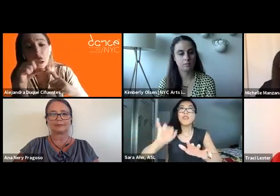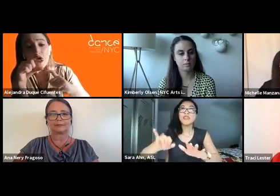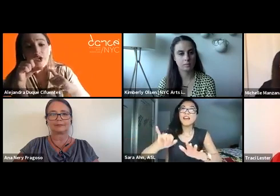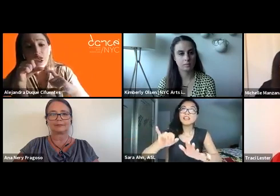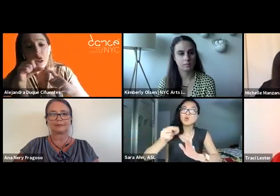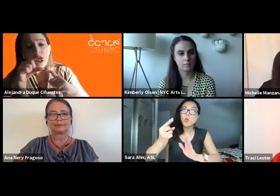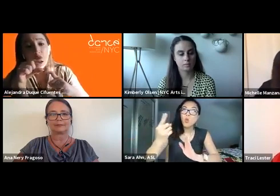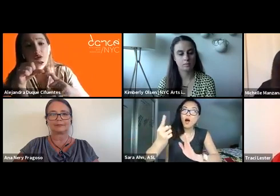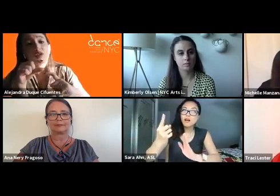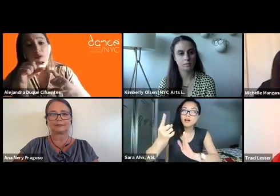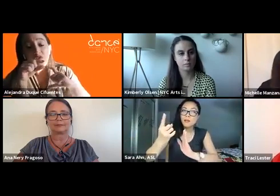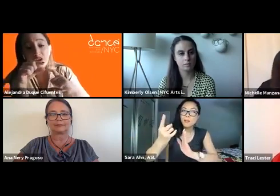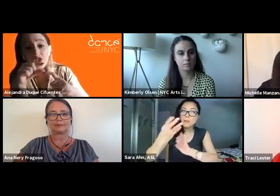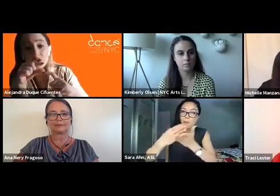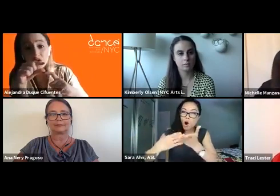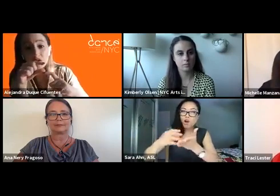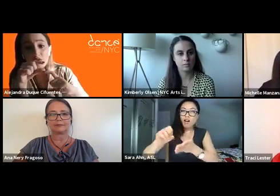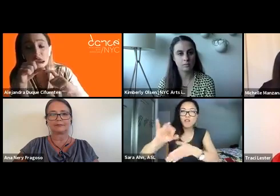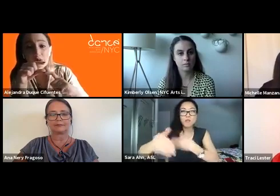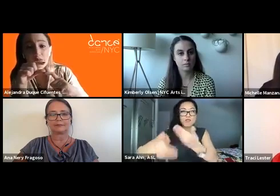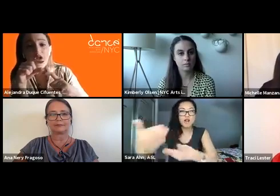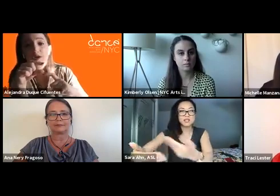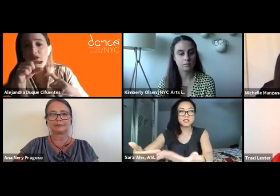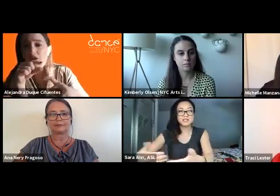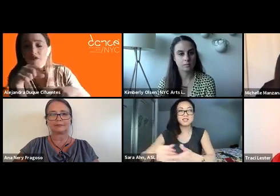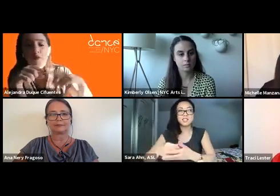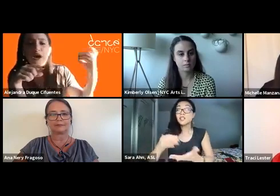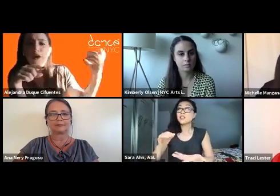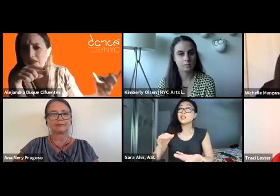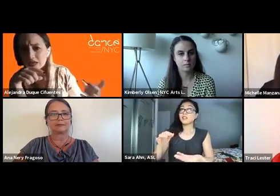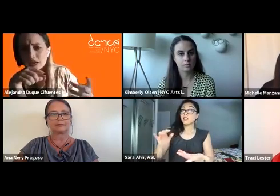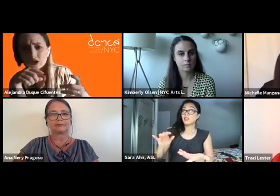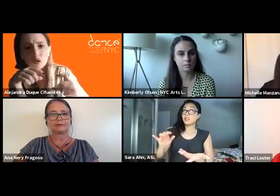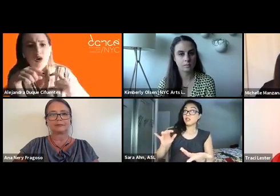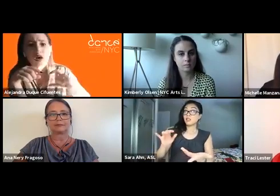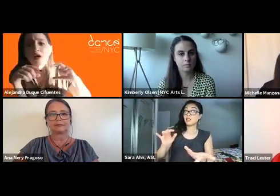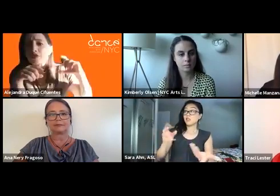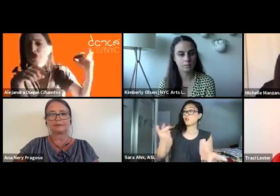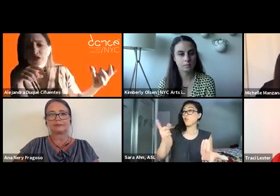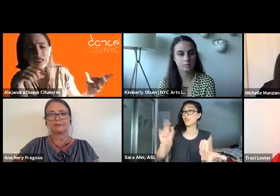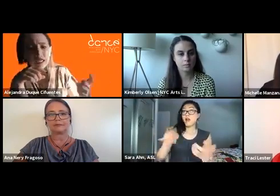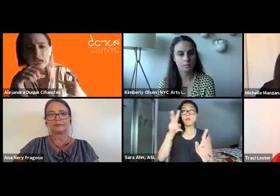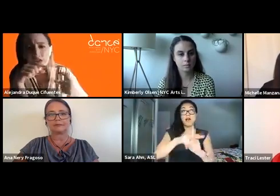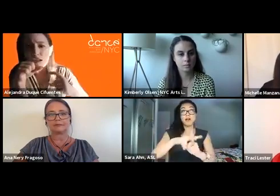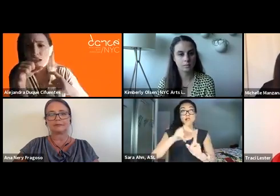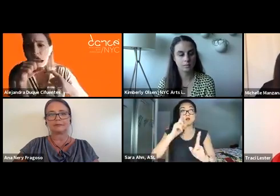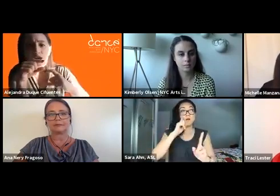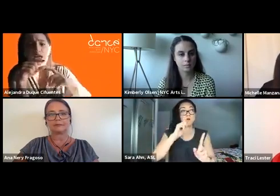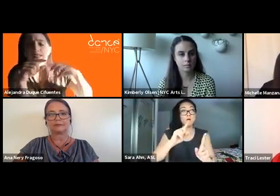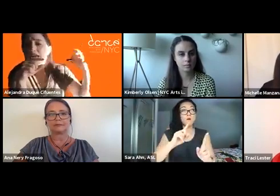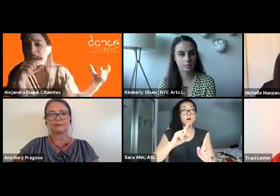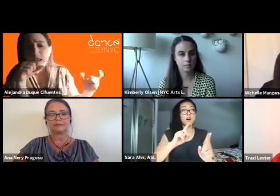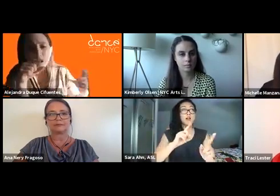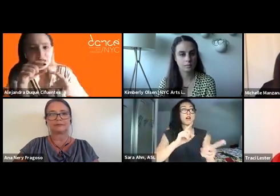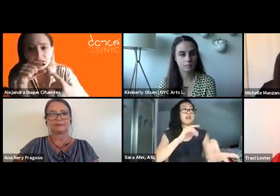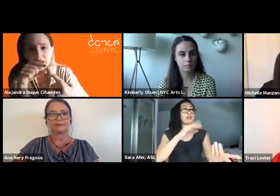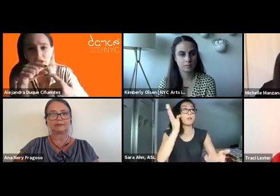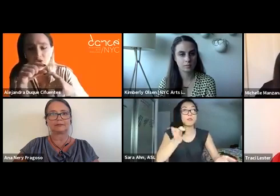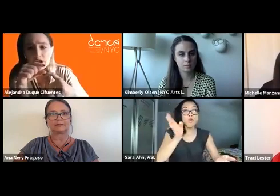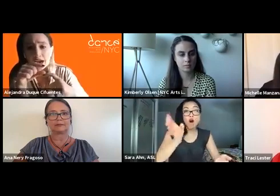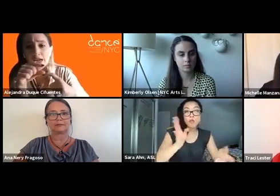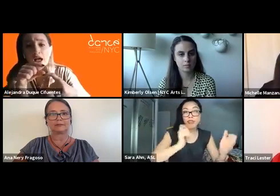provides speed and access, but it gets old quickly. Can we keep up with the demand of